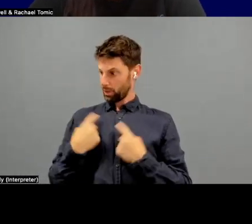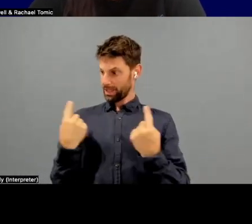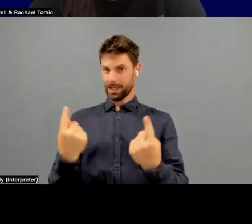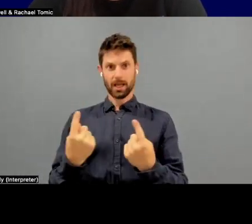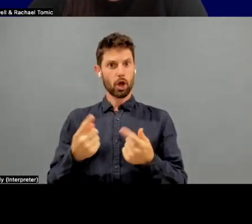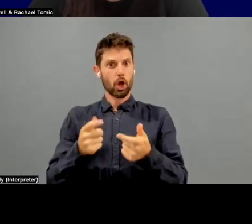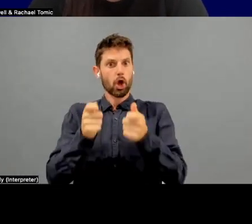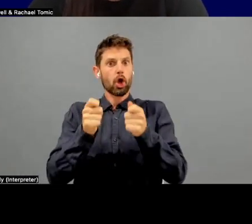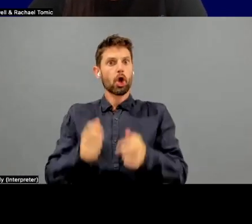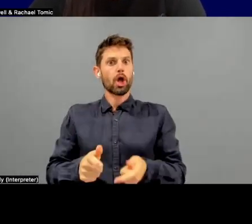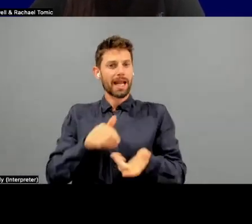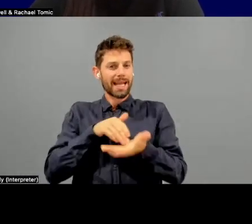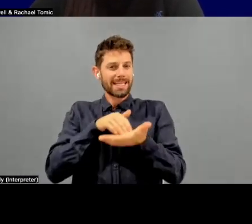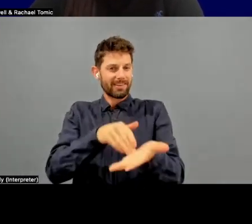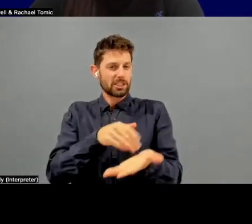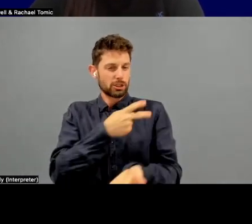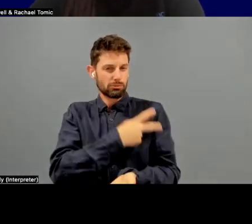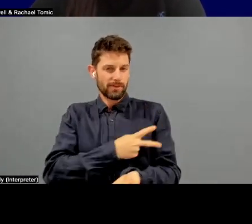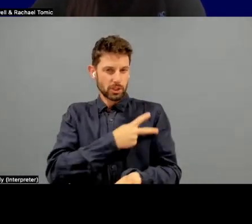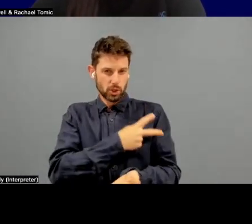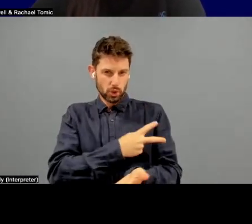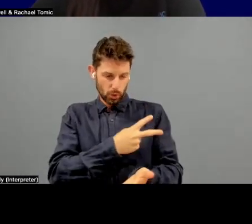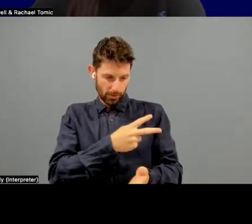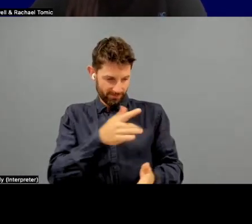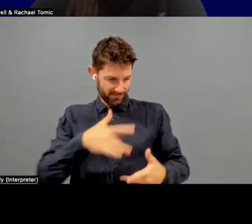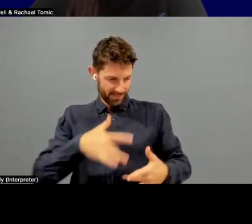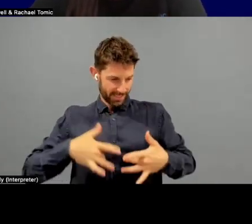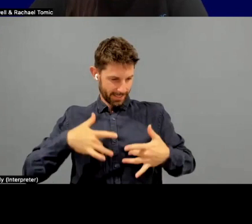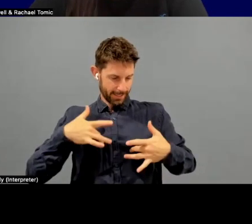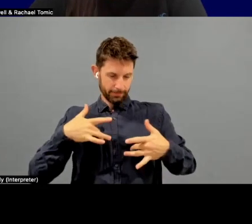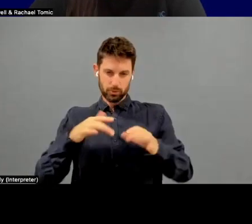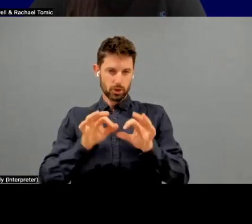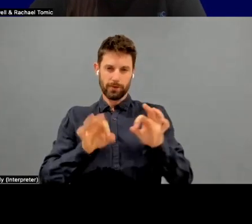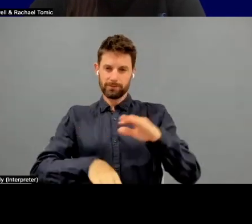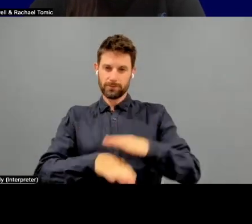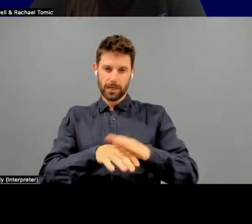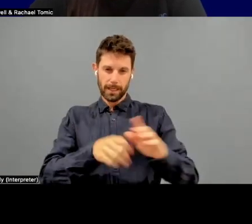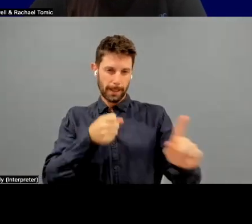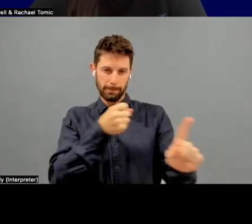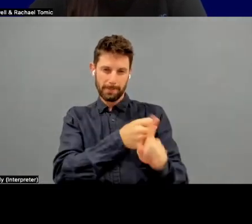wasn't quite getting there and we just wanted to have a thorough understanding